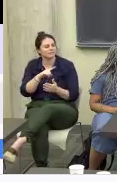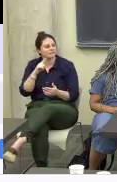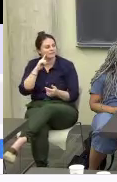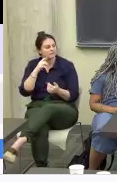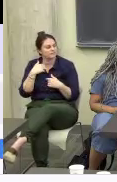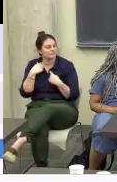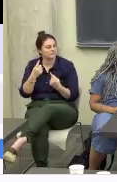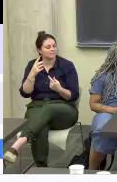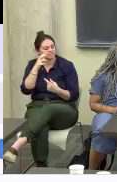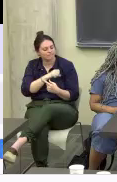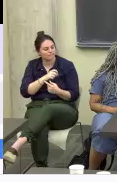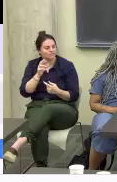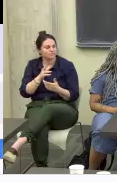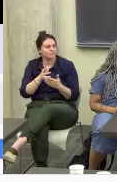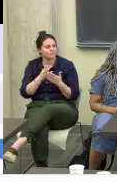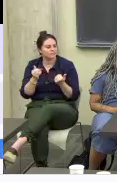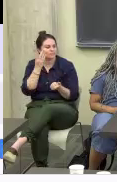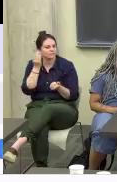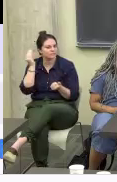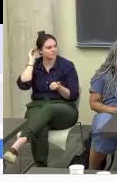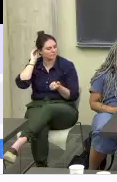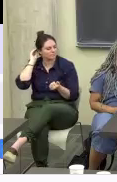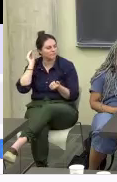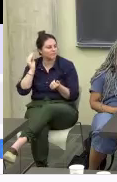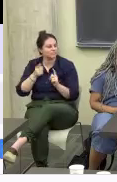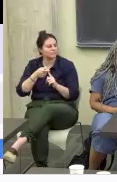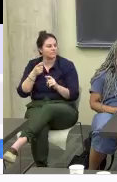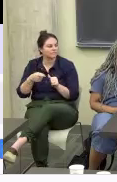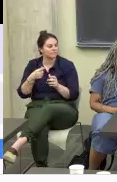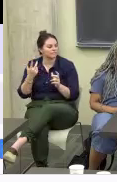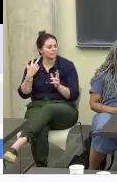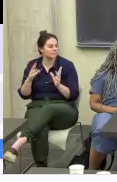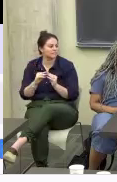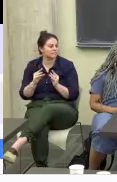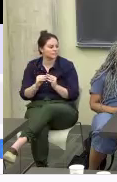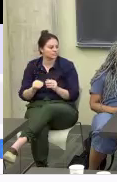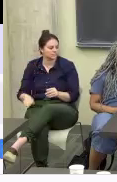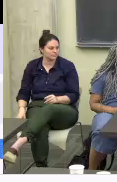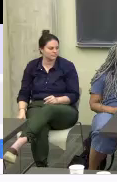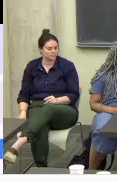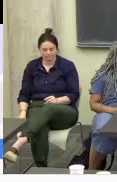Has been missed or what did you take away from these first three sessions.